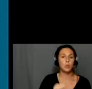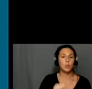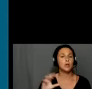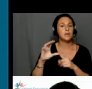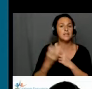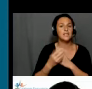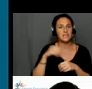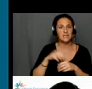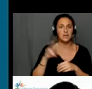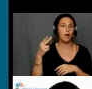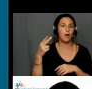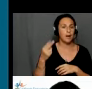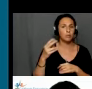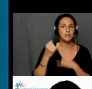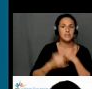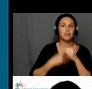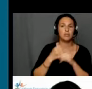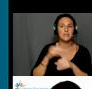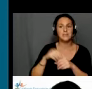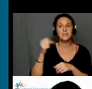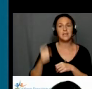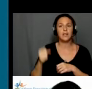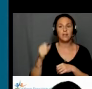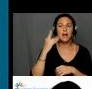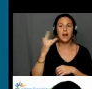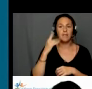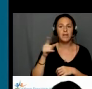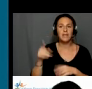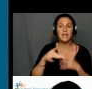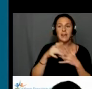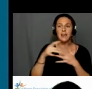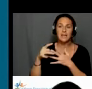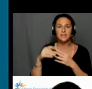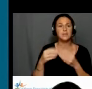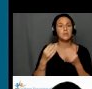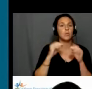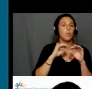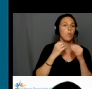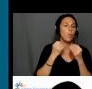industry. And so in California, where he leads the organizations direct legal services, and